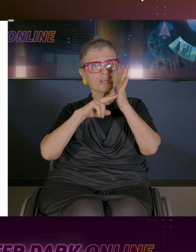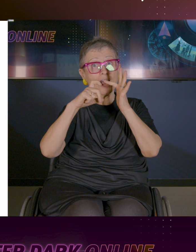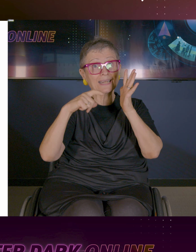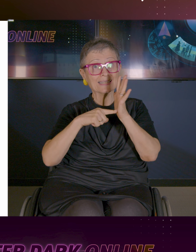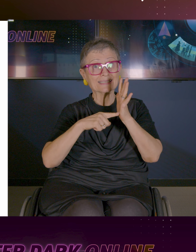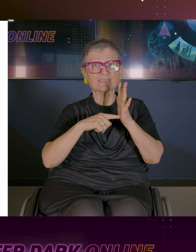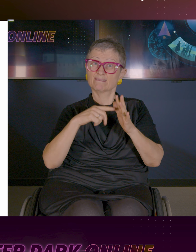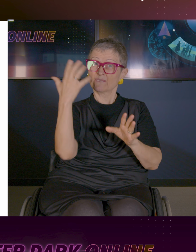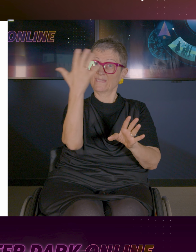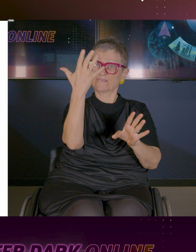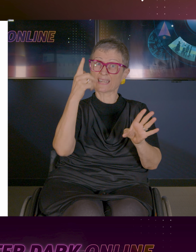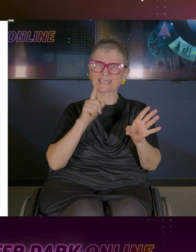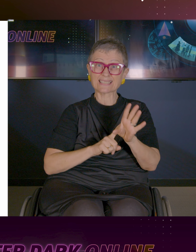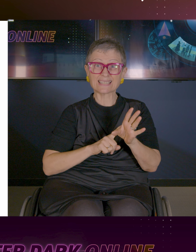I've worked for devconnects for 15 years